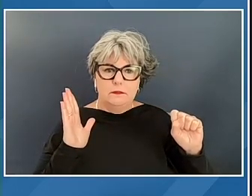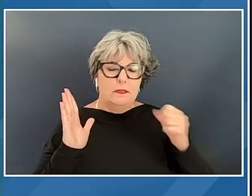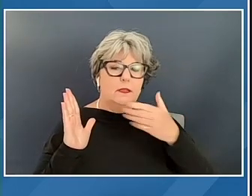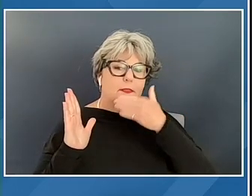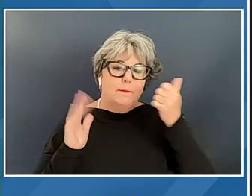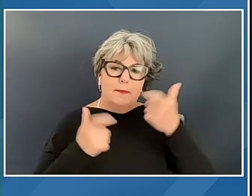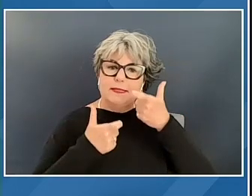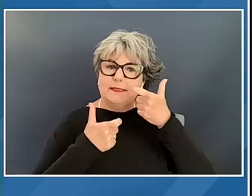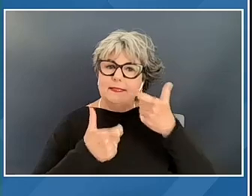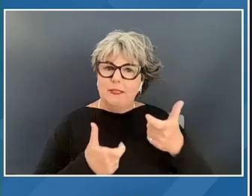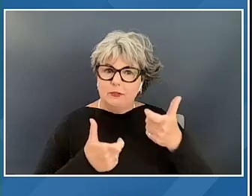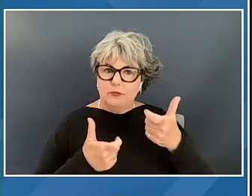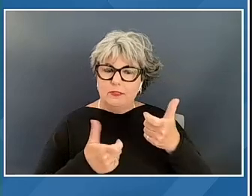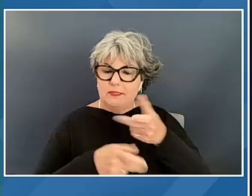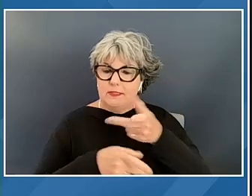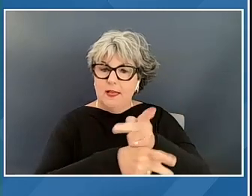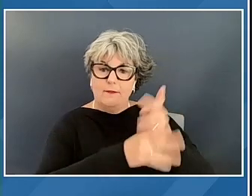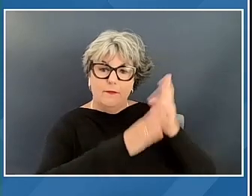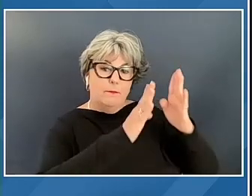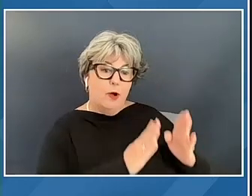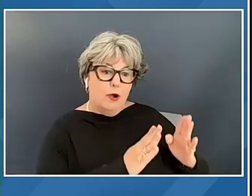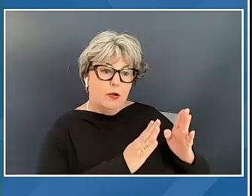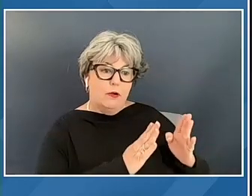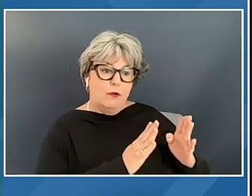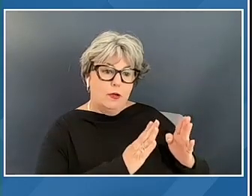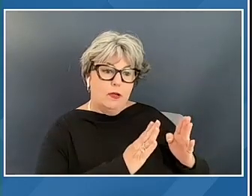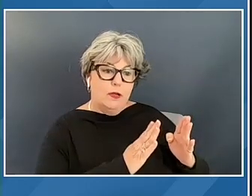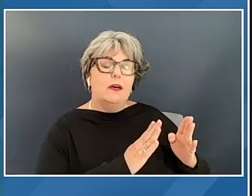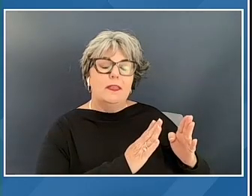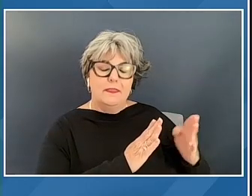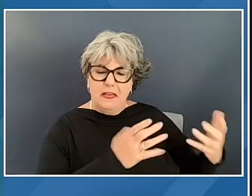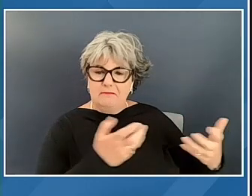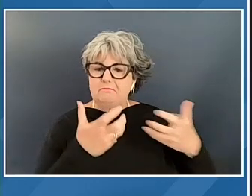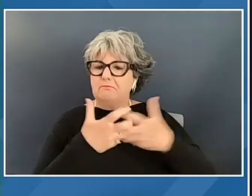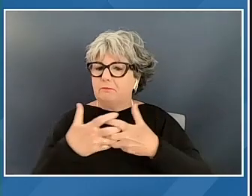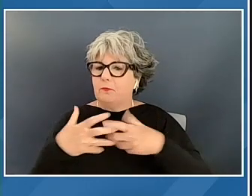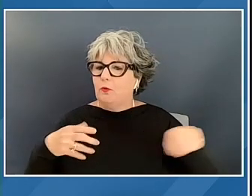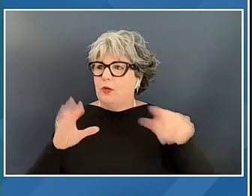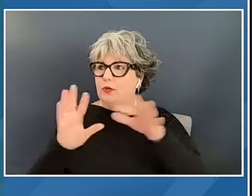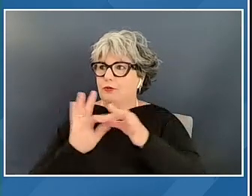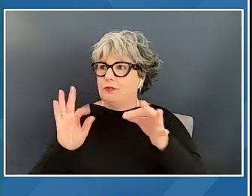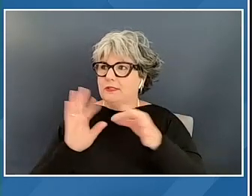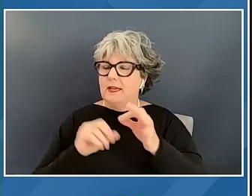borrowers, which represent much of what you're saying already. So I think we have enough on this